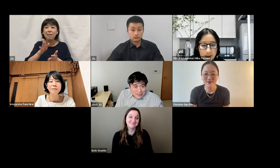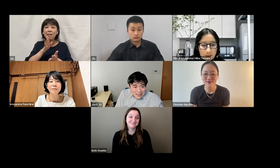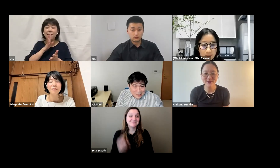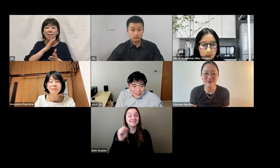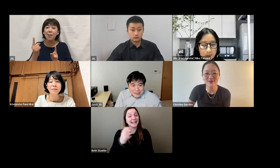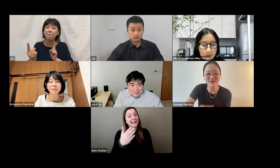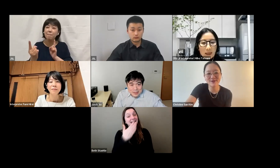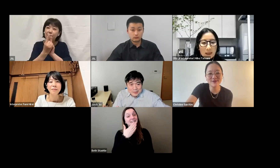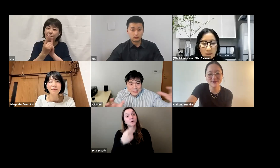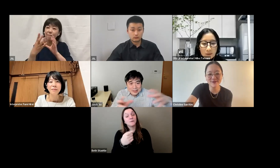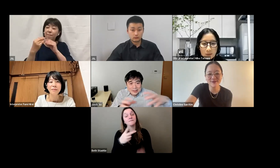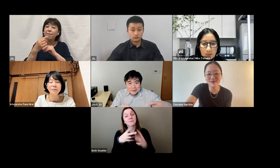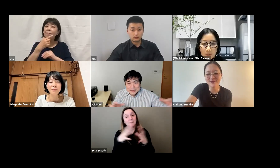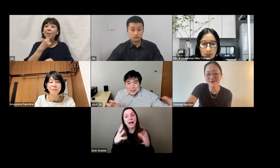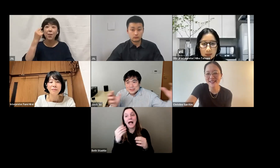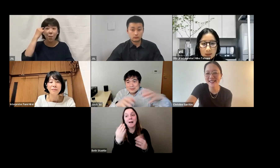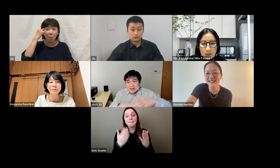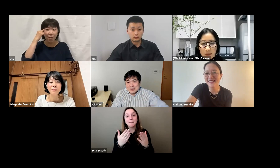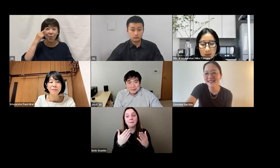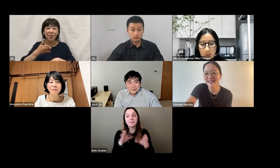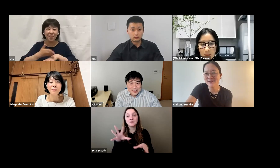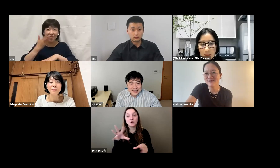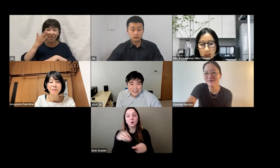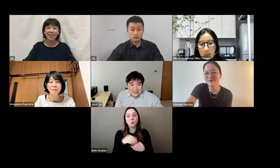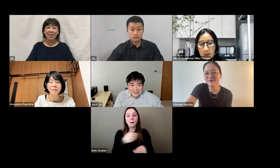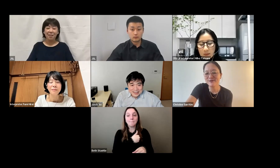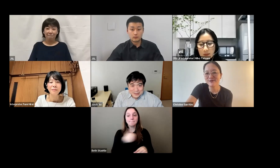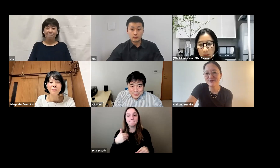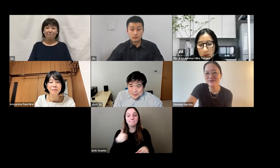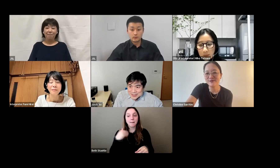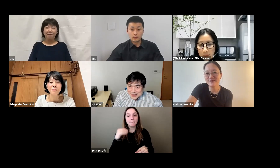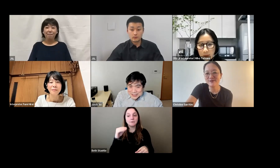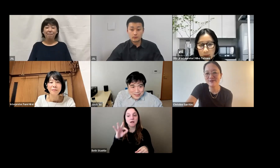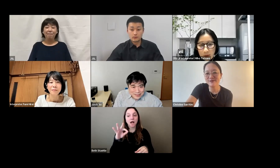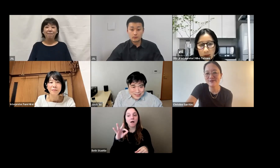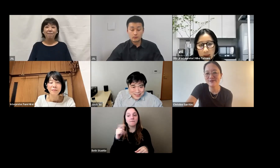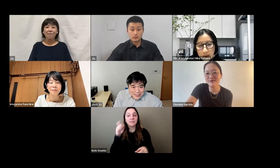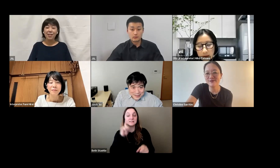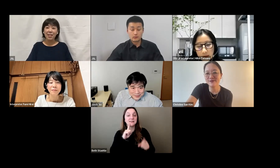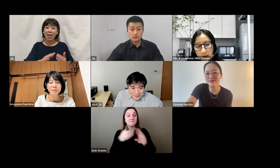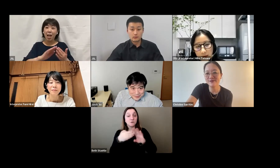And let's maybe include members of our community in the next one of these sessions